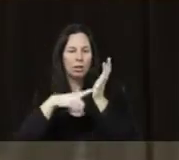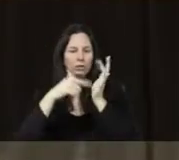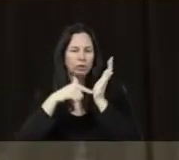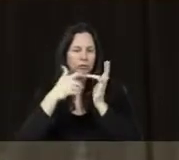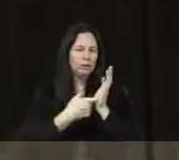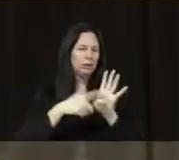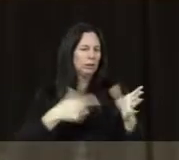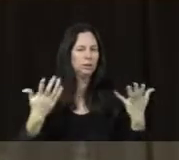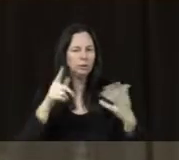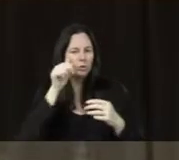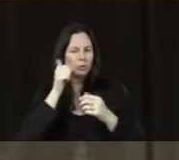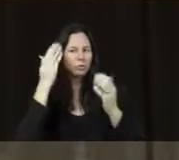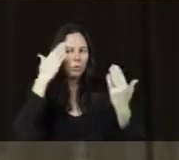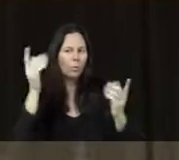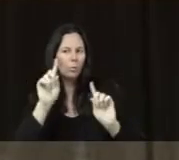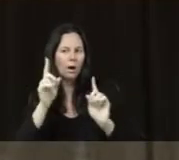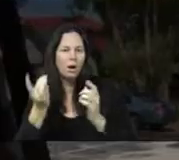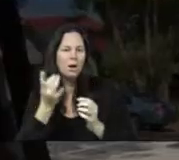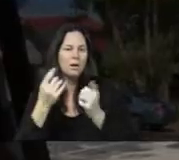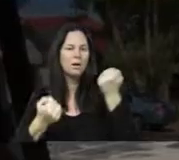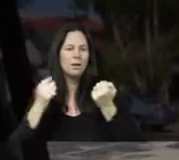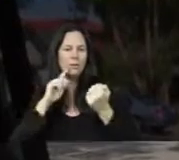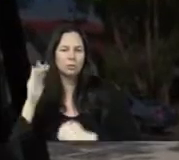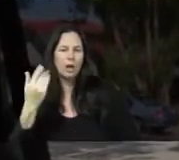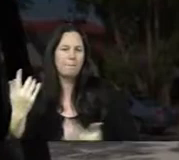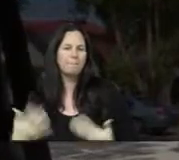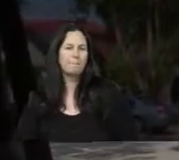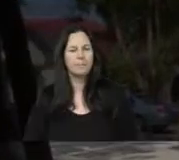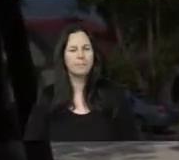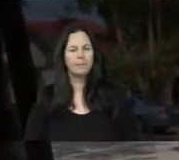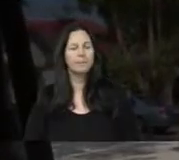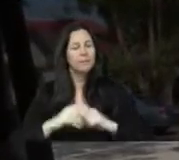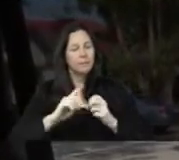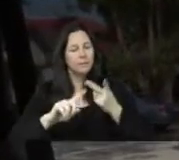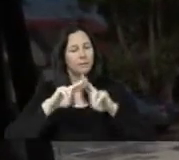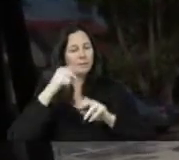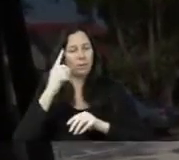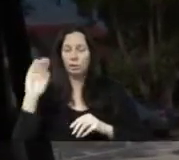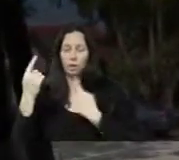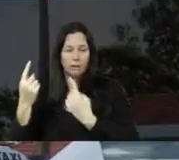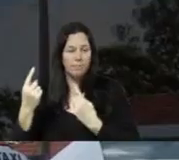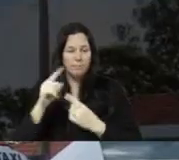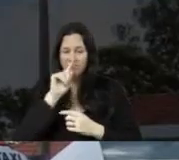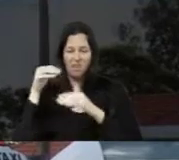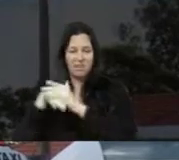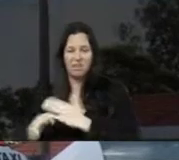I could have been going to a show, I could have been going to a sporting event, I could have been going to a longstanding medical appointment.